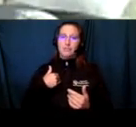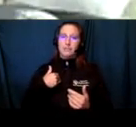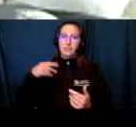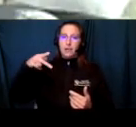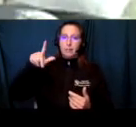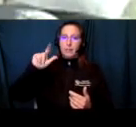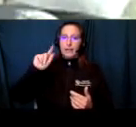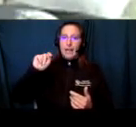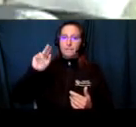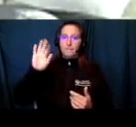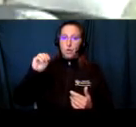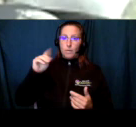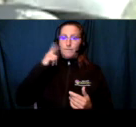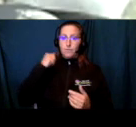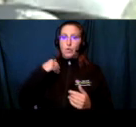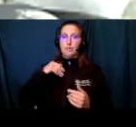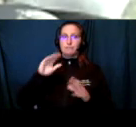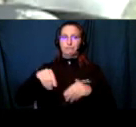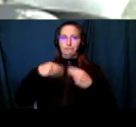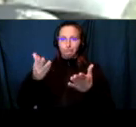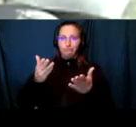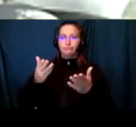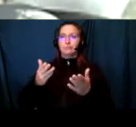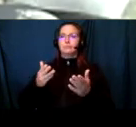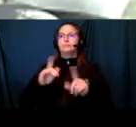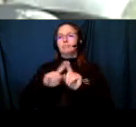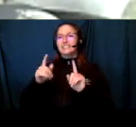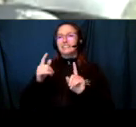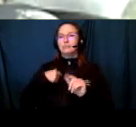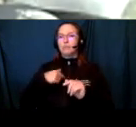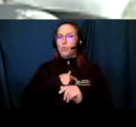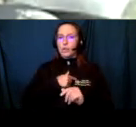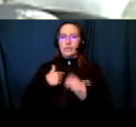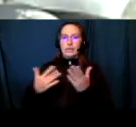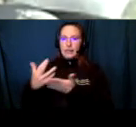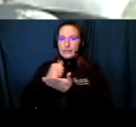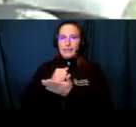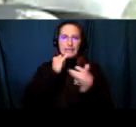accessible but we also have just...we're continuing to collect interviews and we've just done four